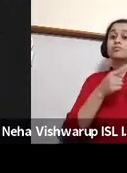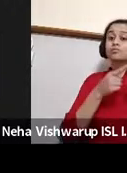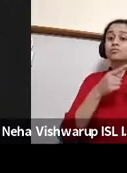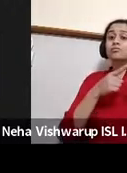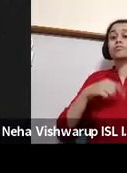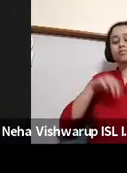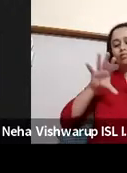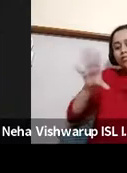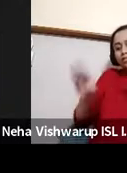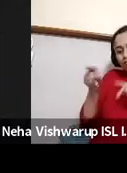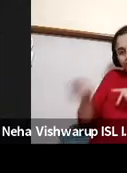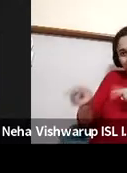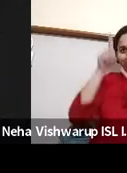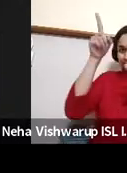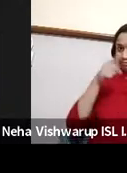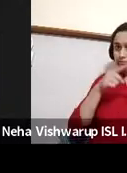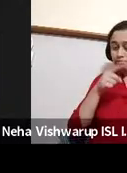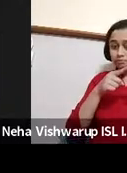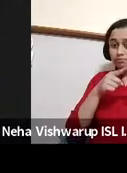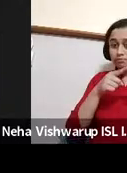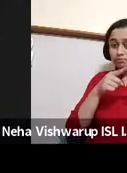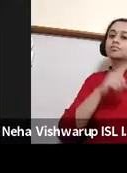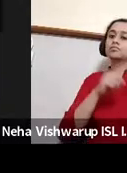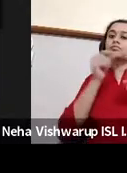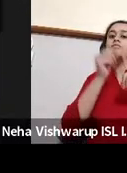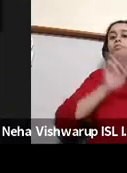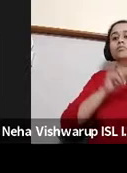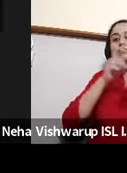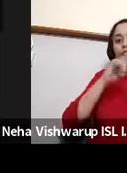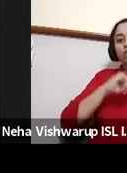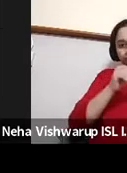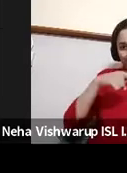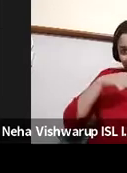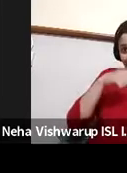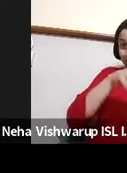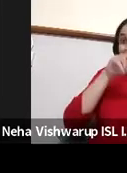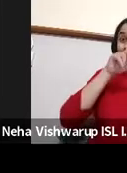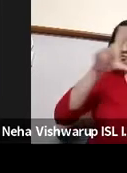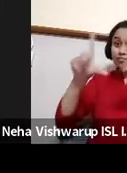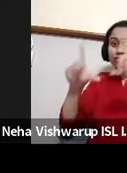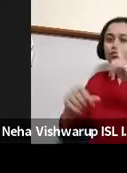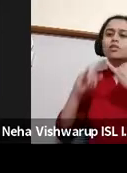was pictured and pon sant saktenbrai whose portraits of subjects from rural thailand